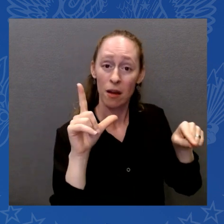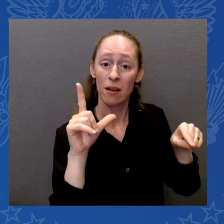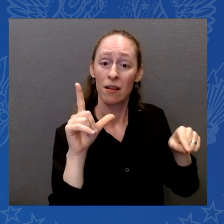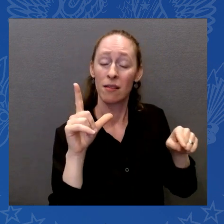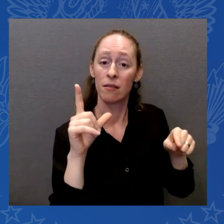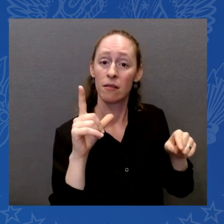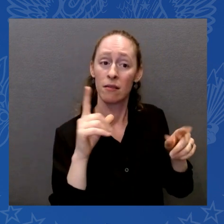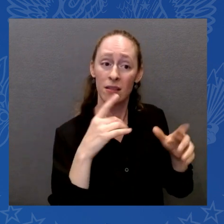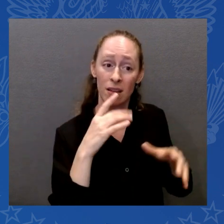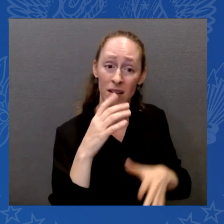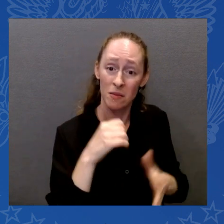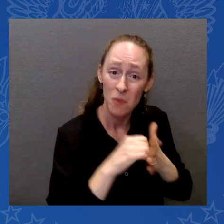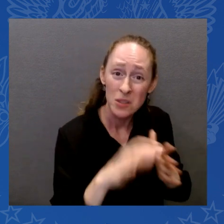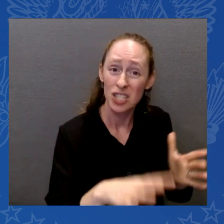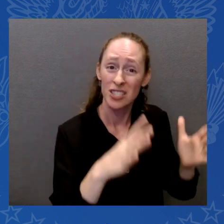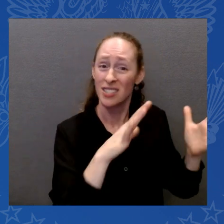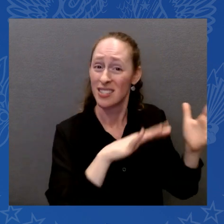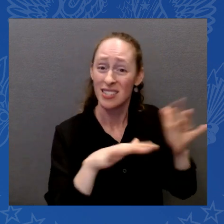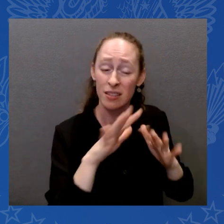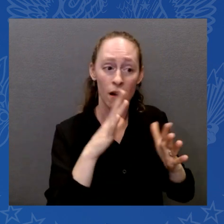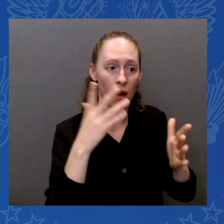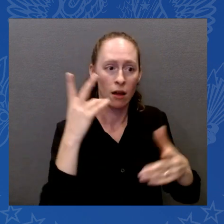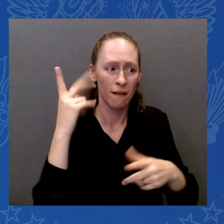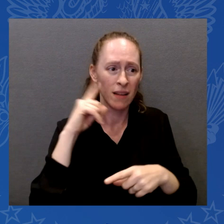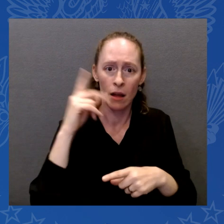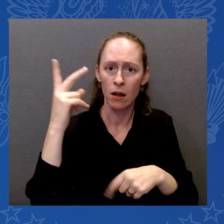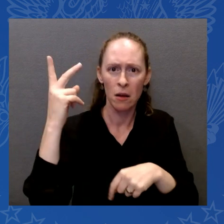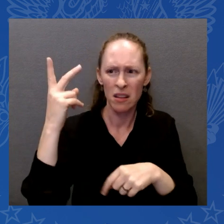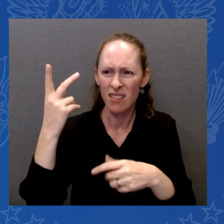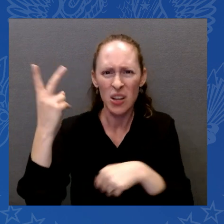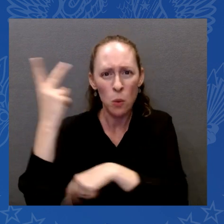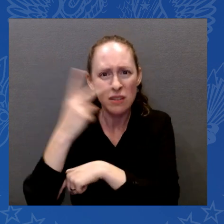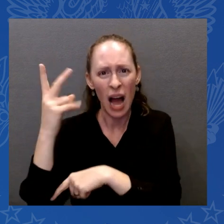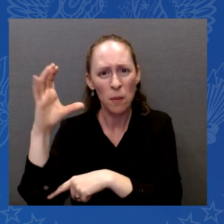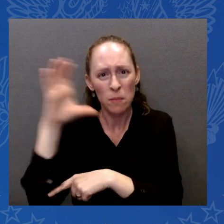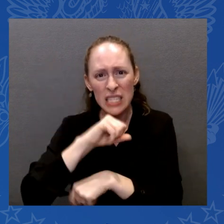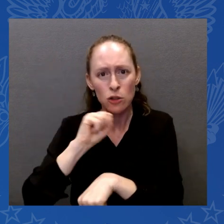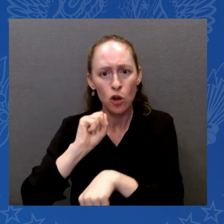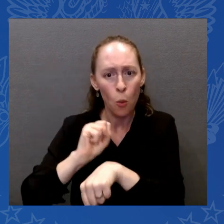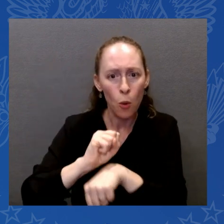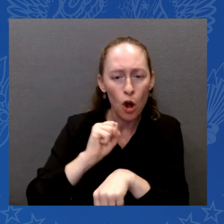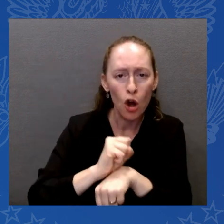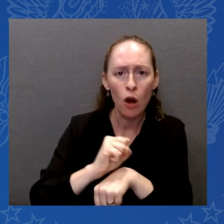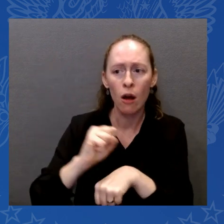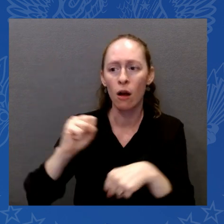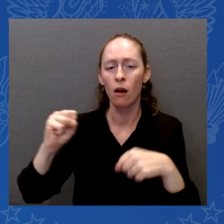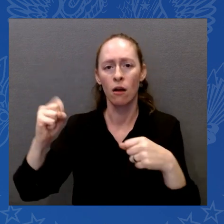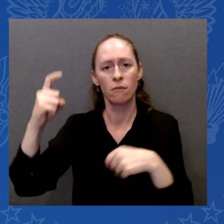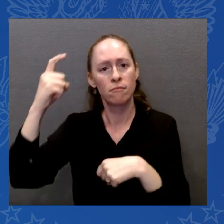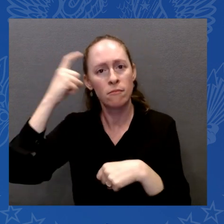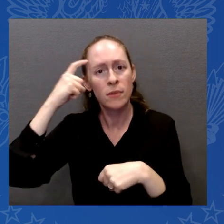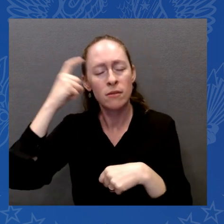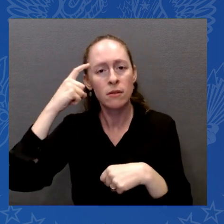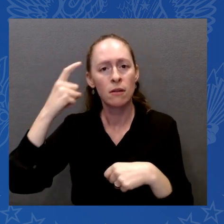Many more patients with similar stories have come to Illinois and will continue to do so because of the doctor's decision.